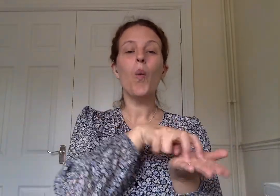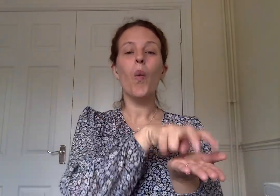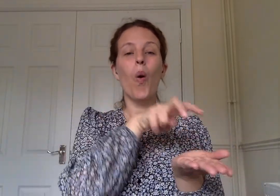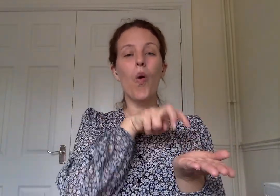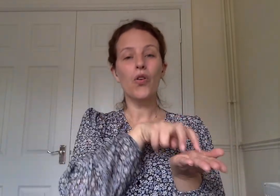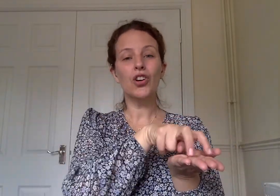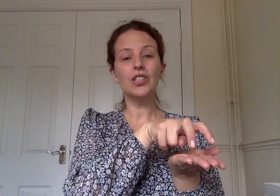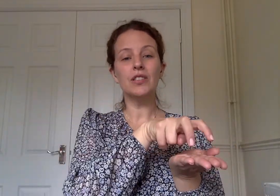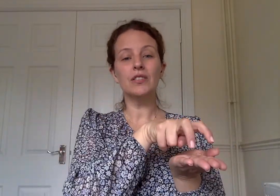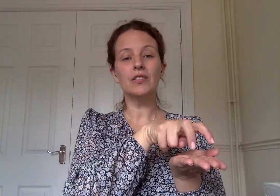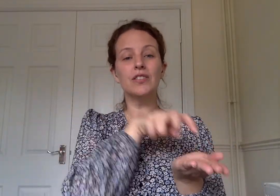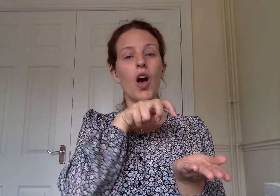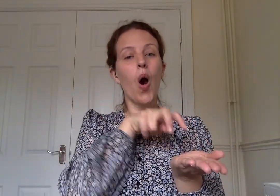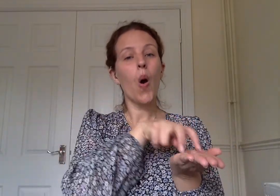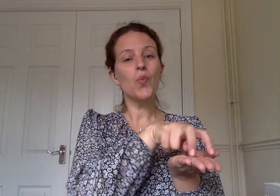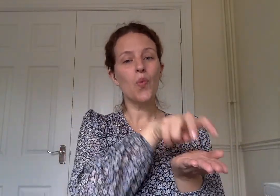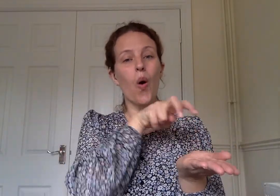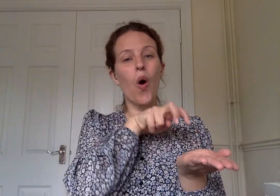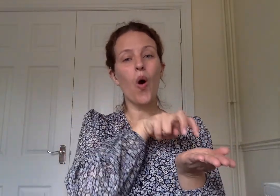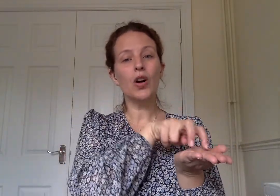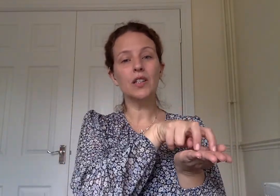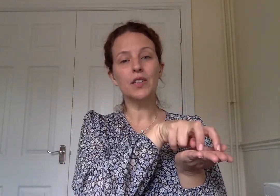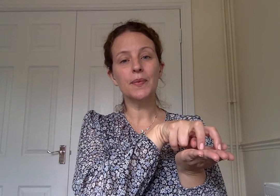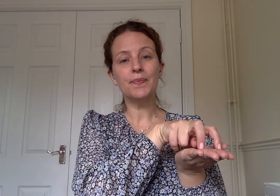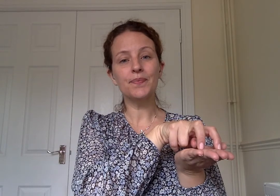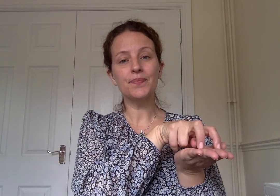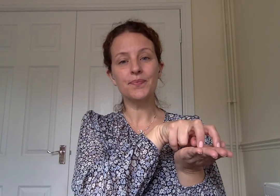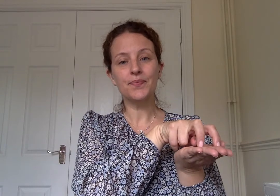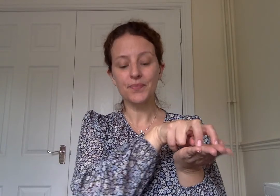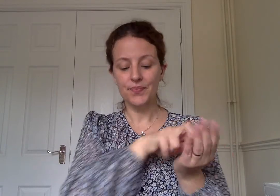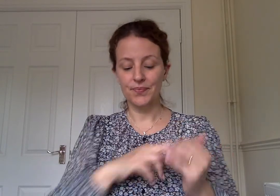Walk